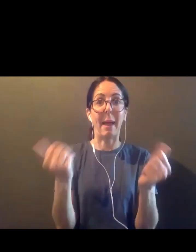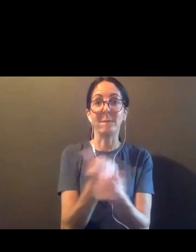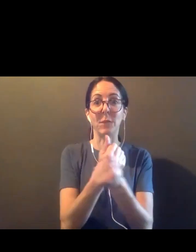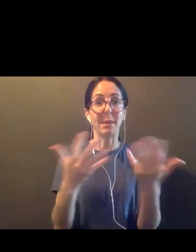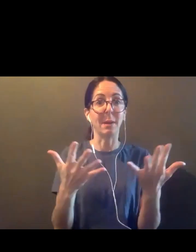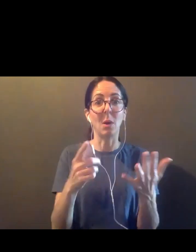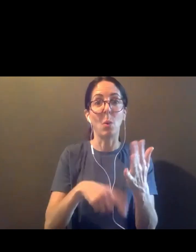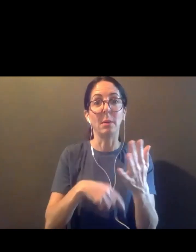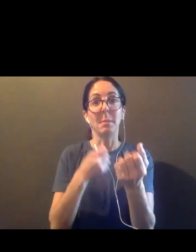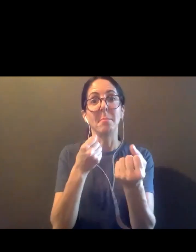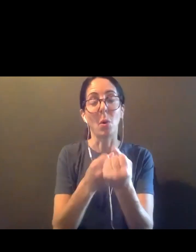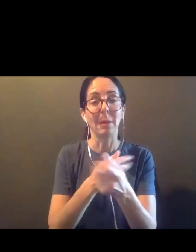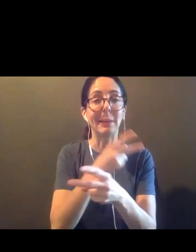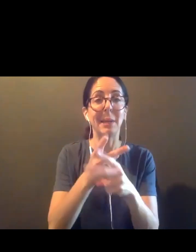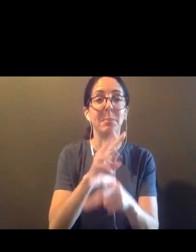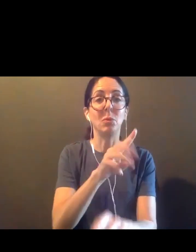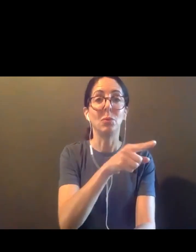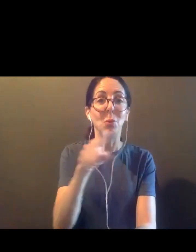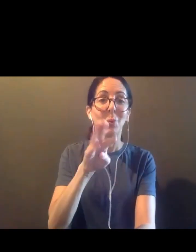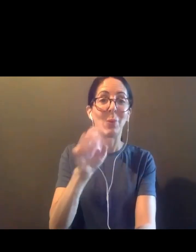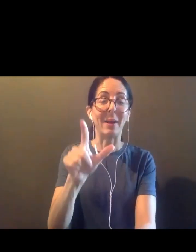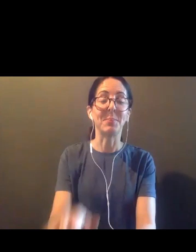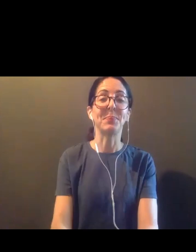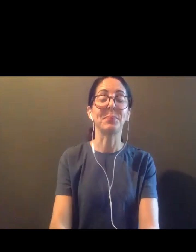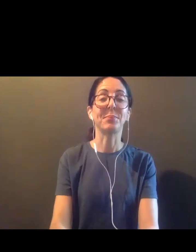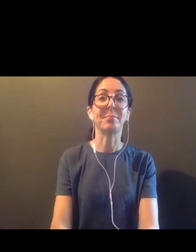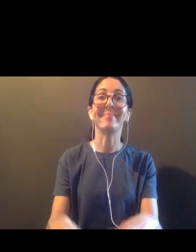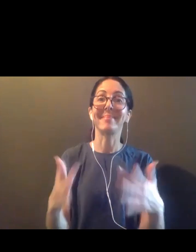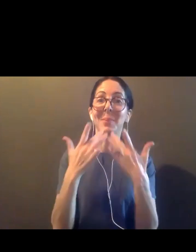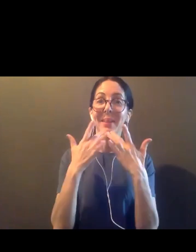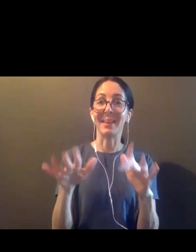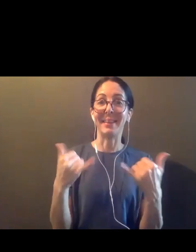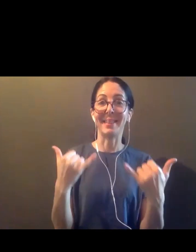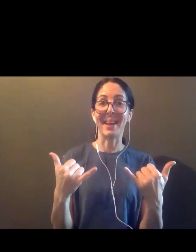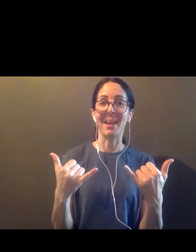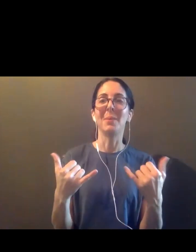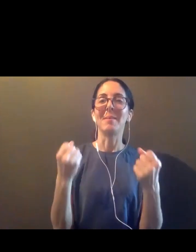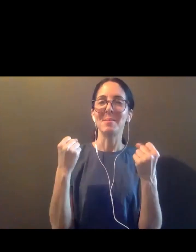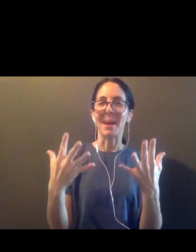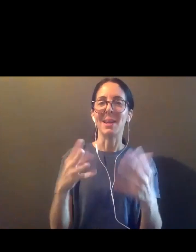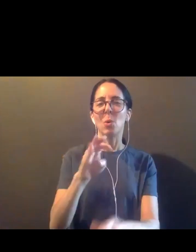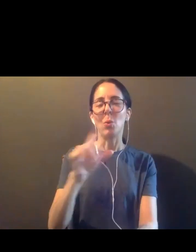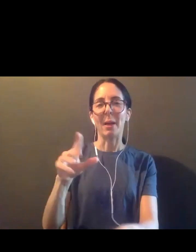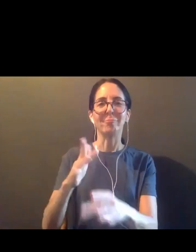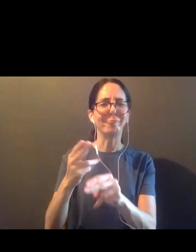And fortunate today we are sitting here with some of our well-respected partners, Grandview,